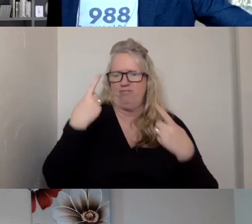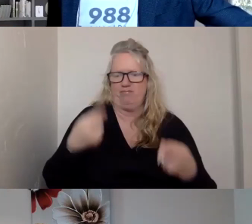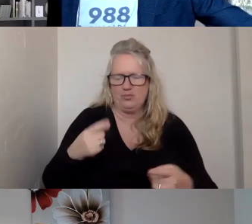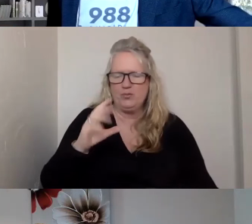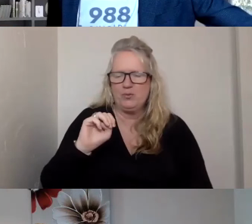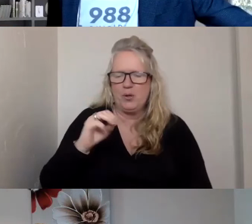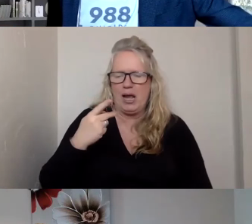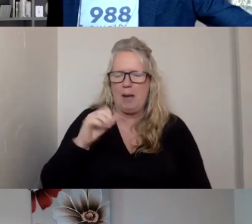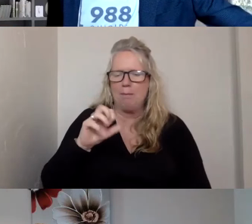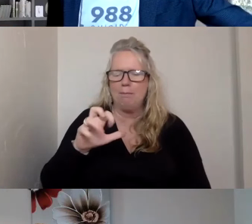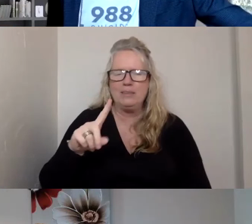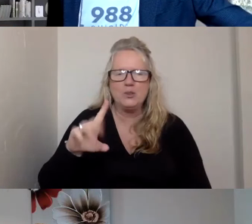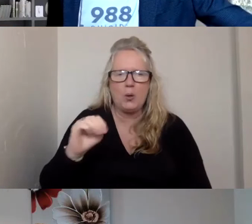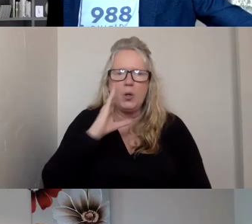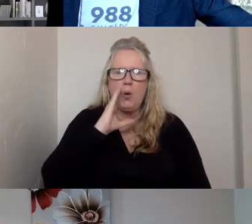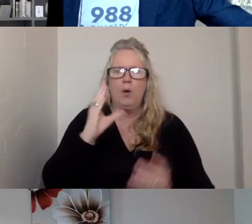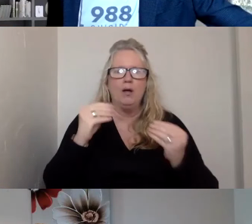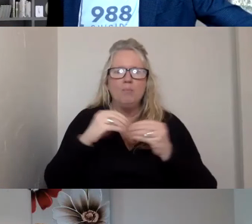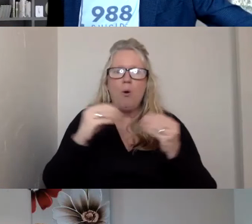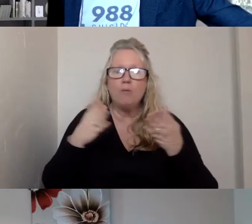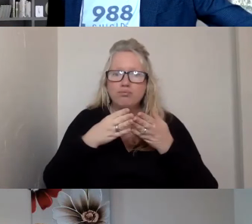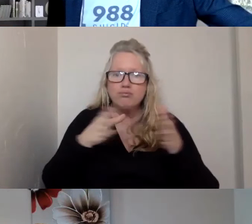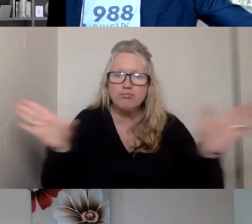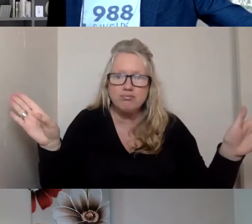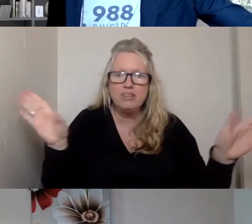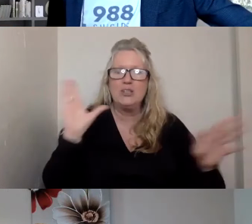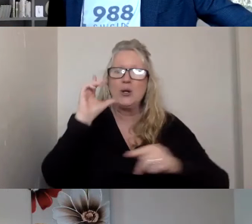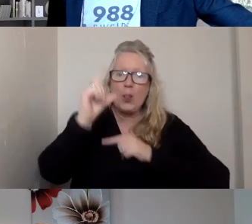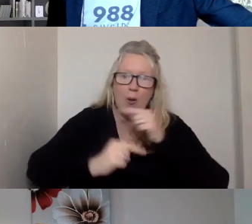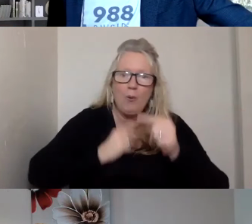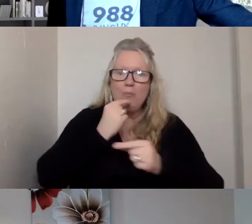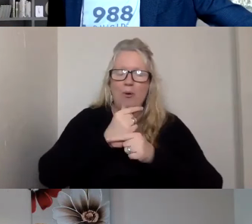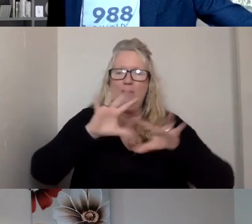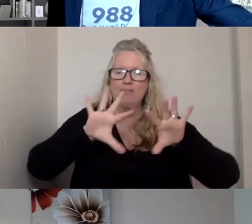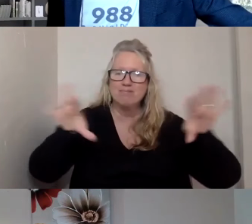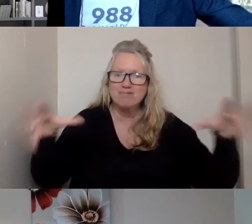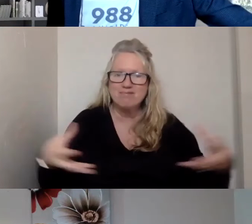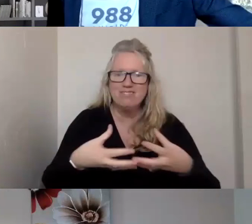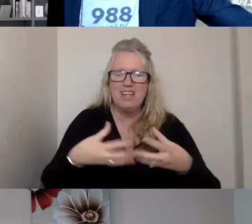BROADEN IT MORE TO A GLOBAL VIEW. WE SHARED A LINK RECENTLY WITH